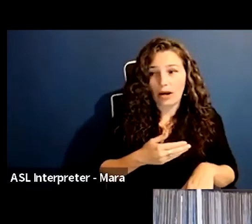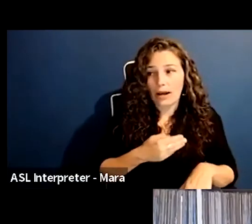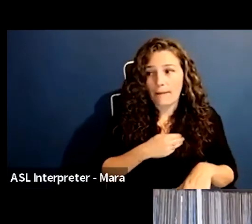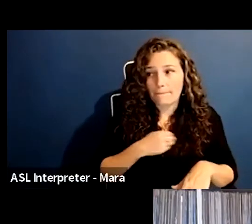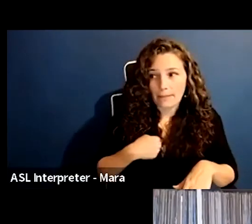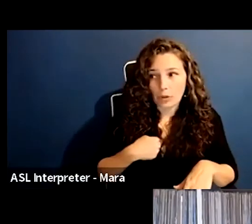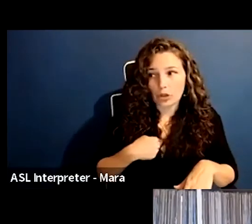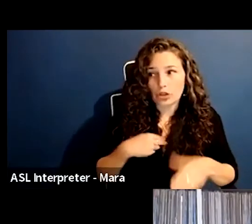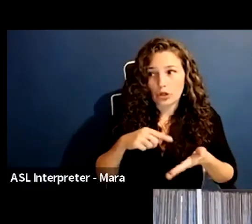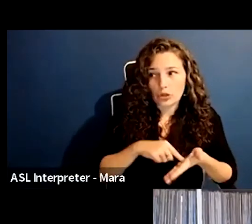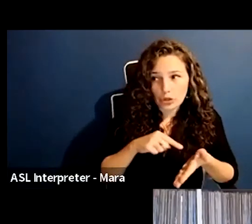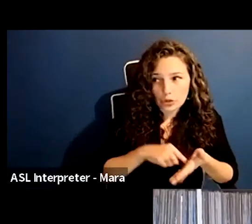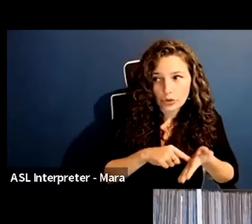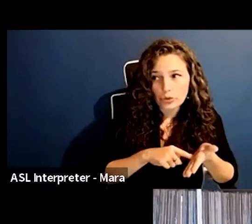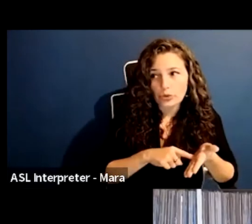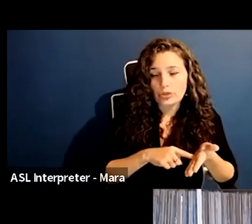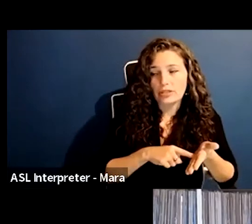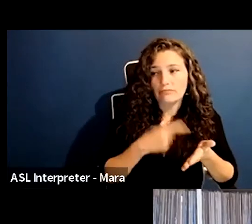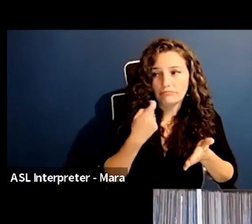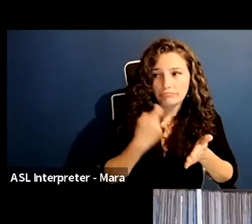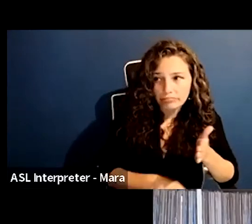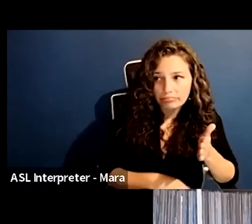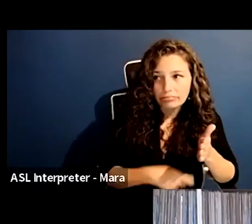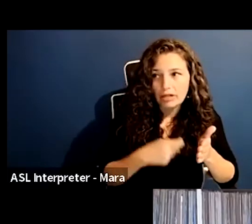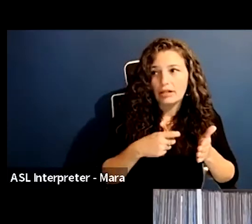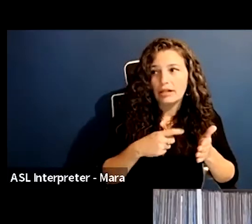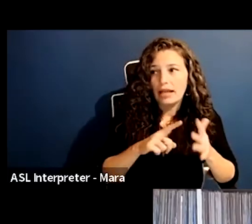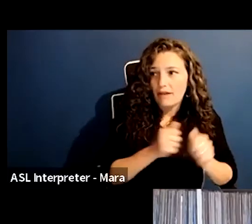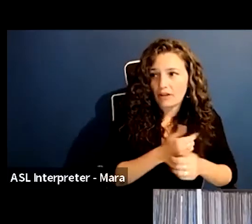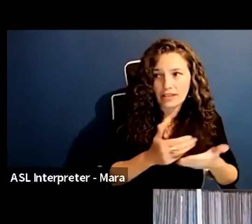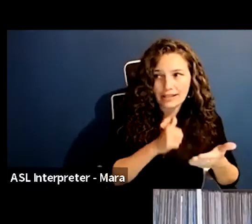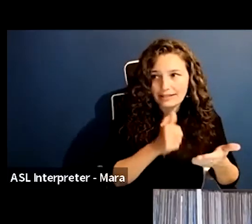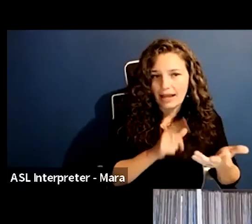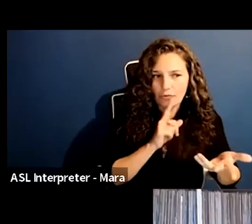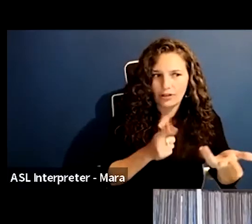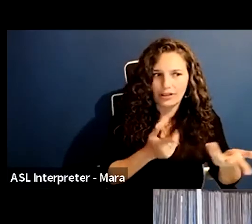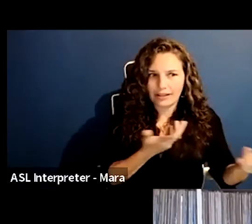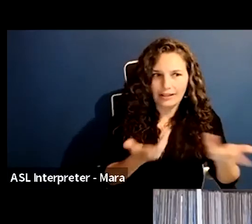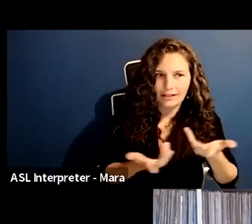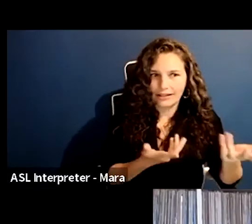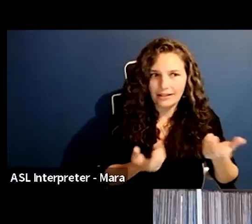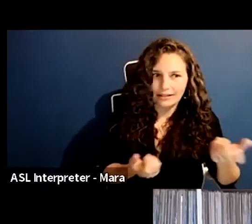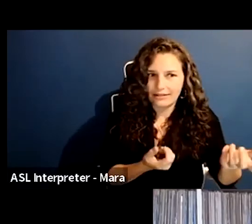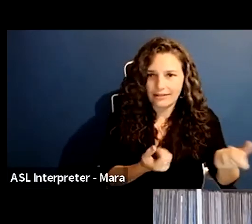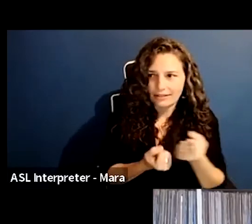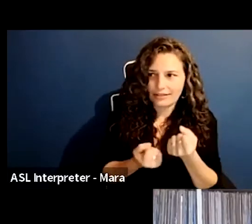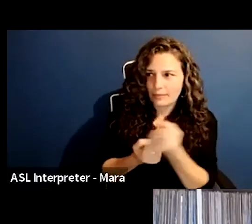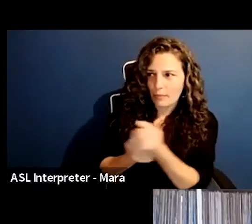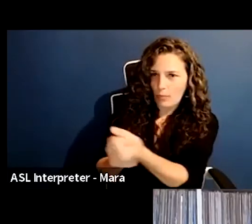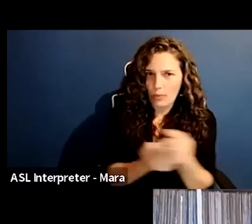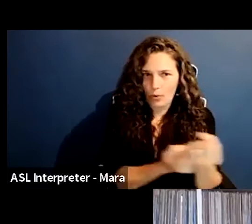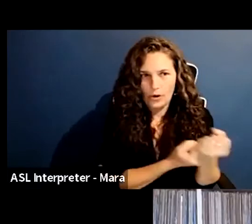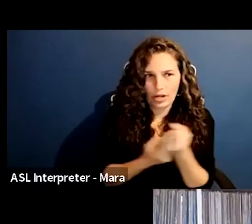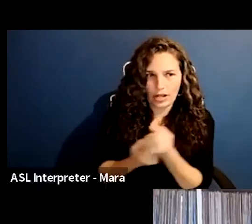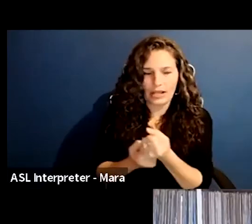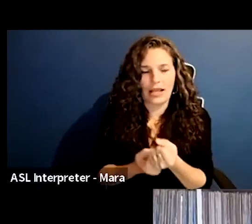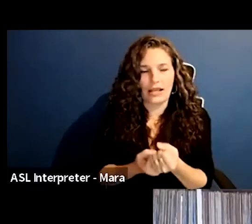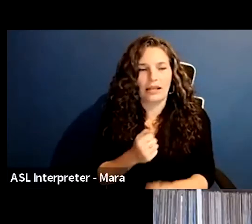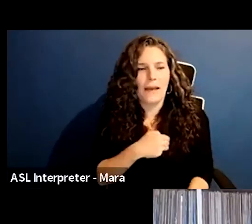I think people are surprised because it's so well integrated and available to our members. But so for anybody watching who happens to be